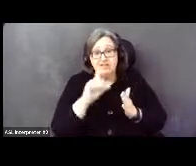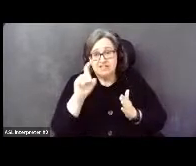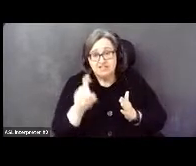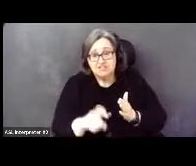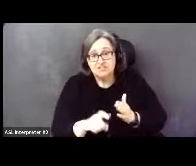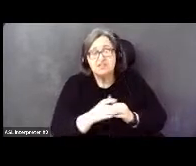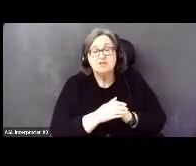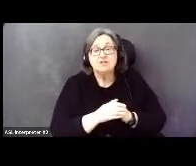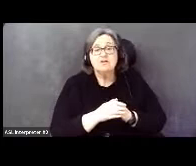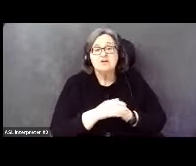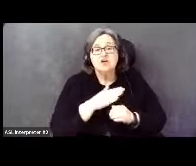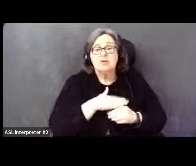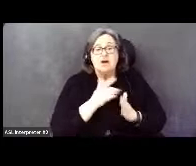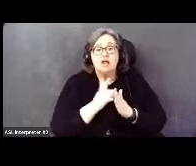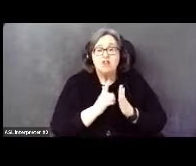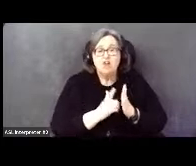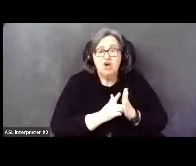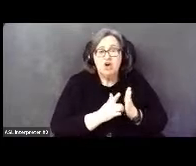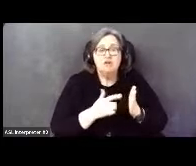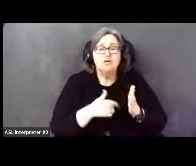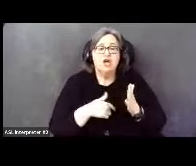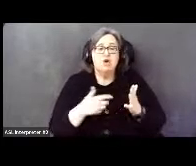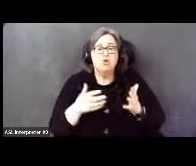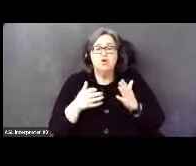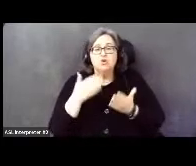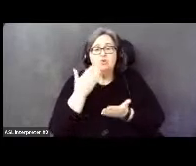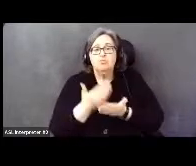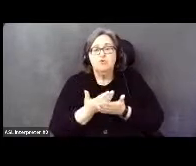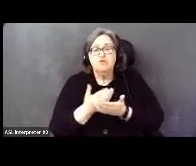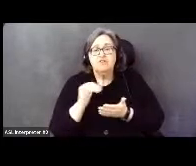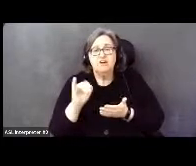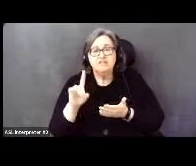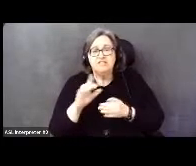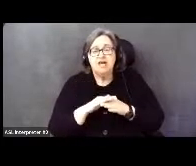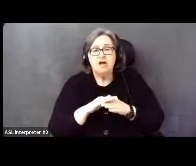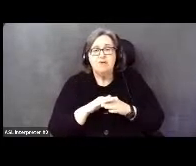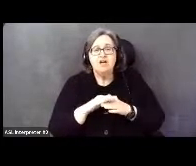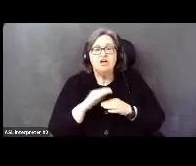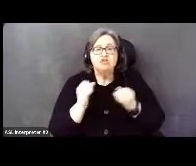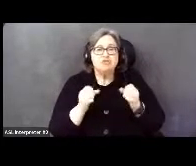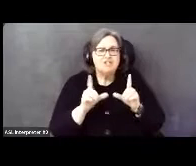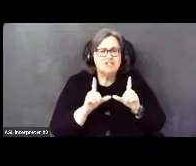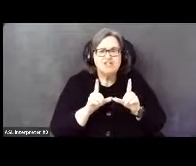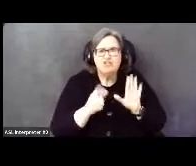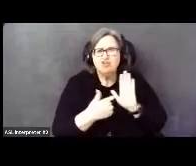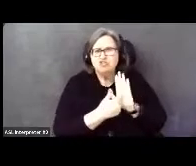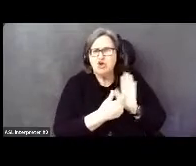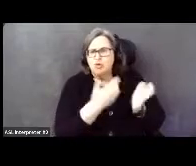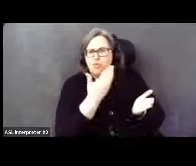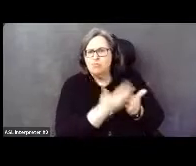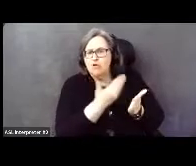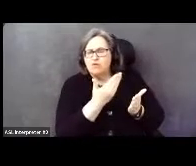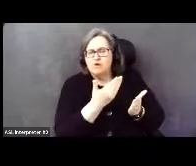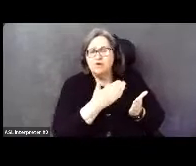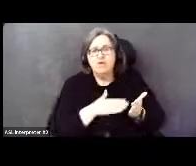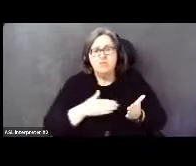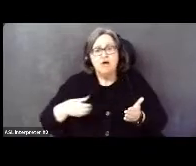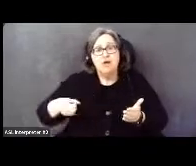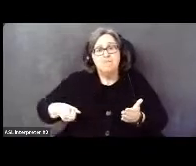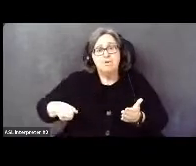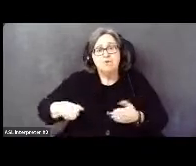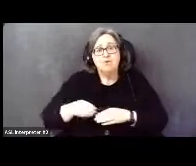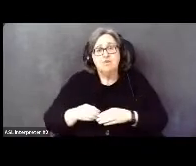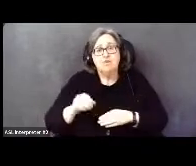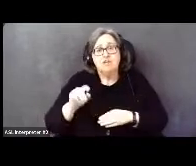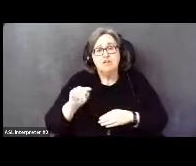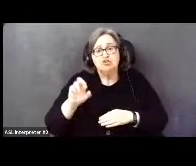was my law. I wanted purse or ID. My purse was in the trunk of the car. They arrested